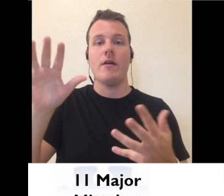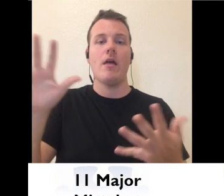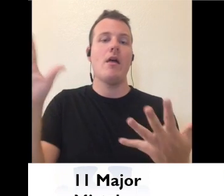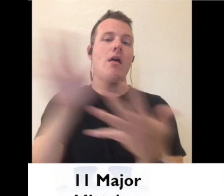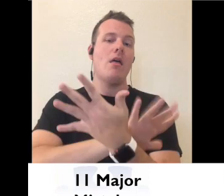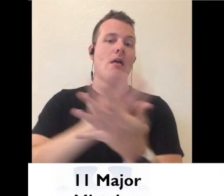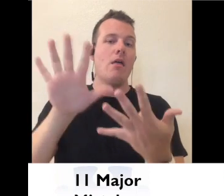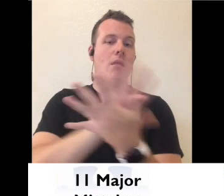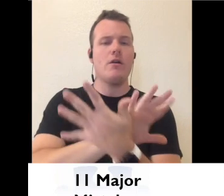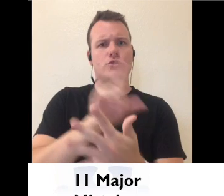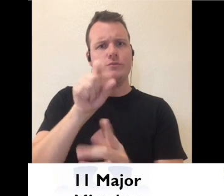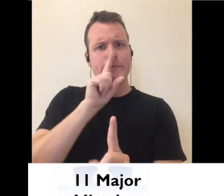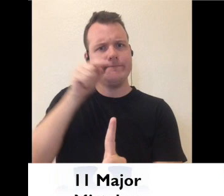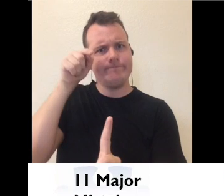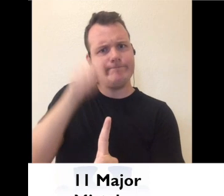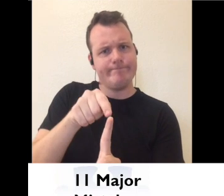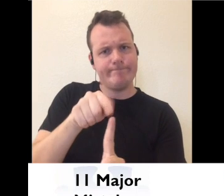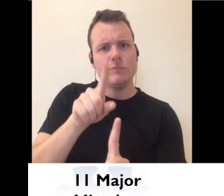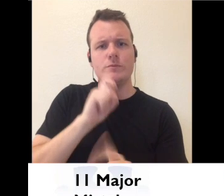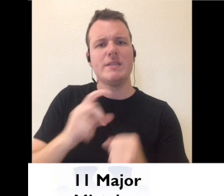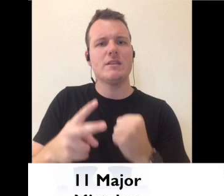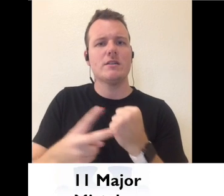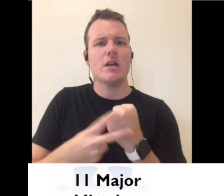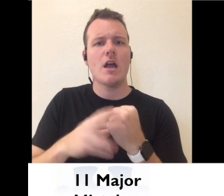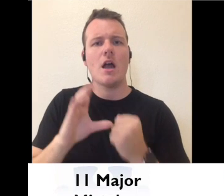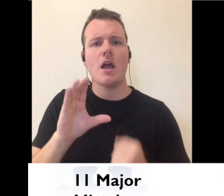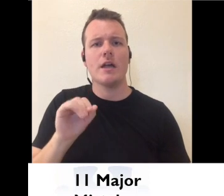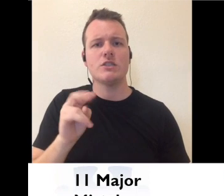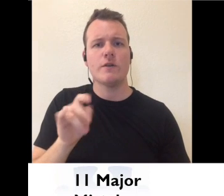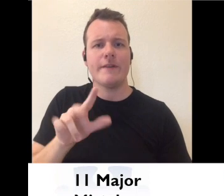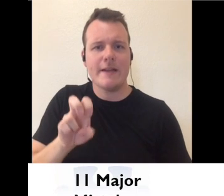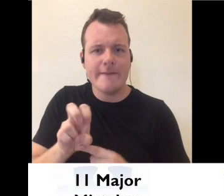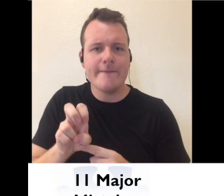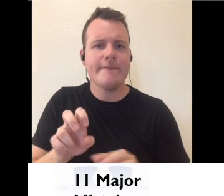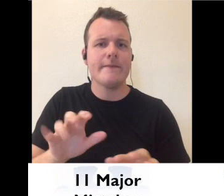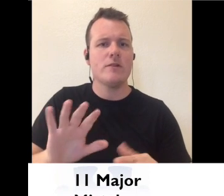show that it's a conservative estimate. And then of course the milestones we